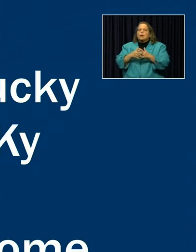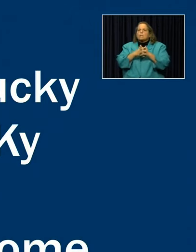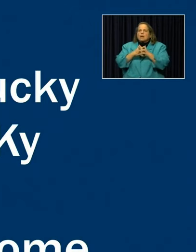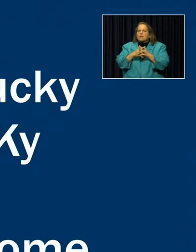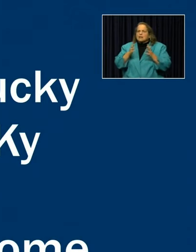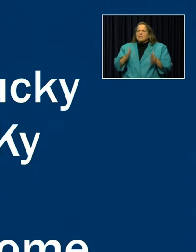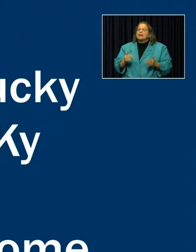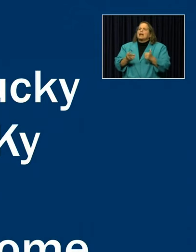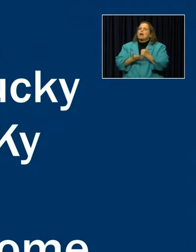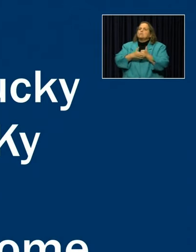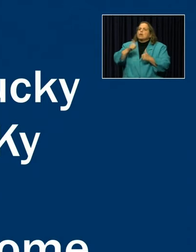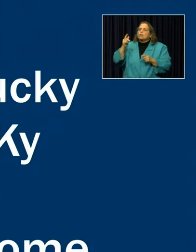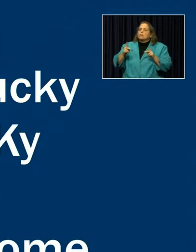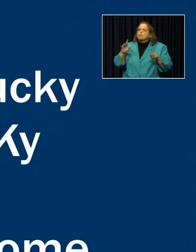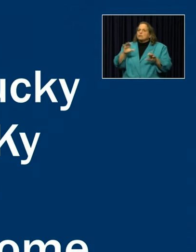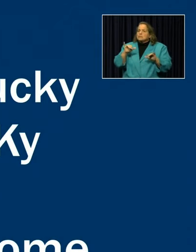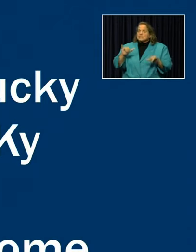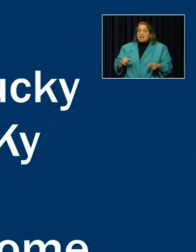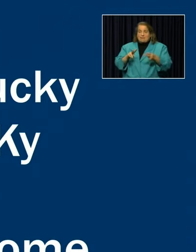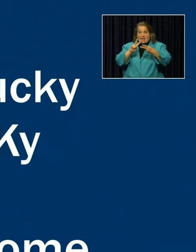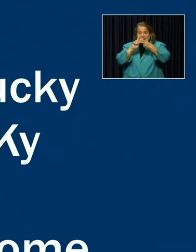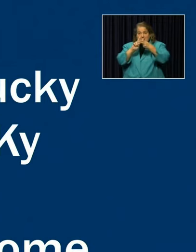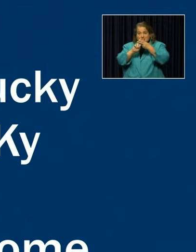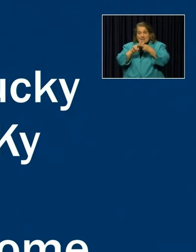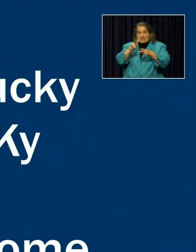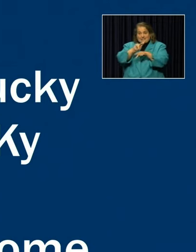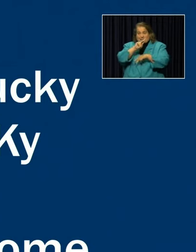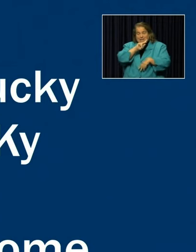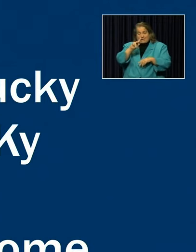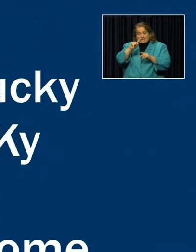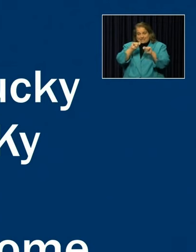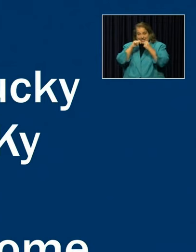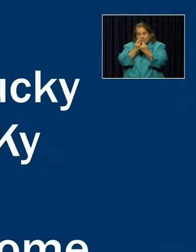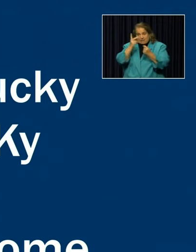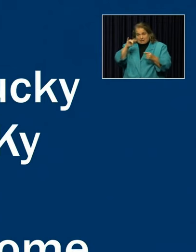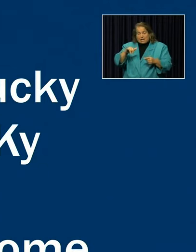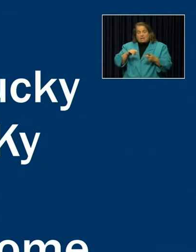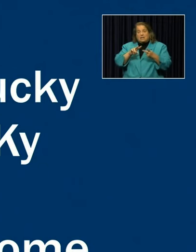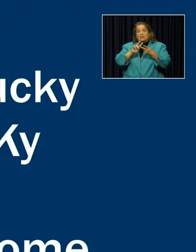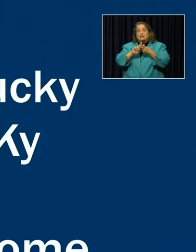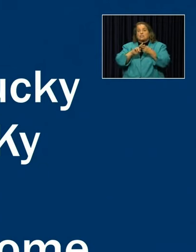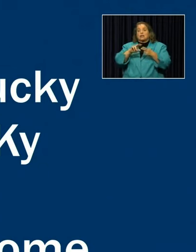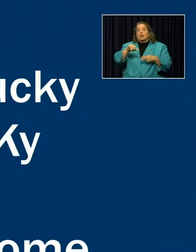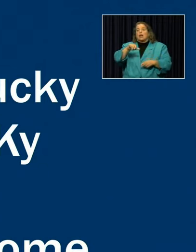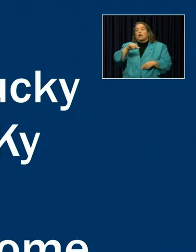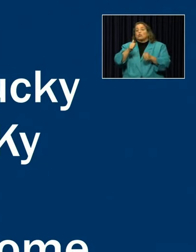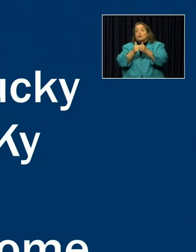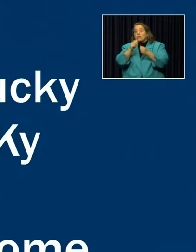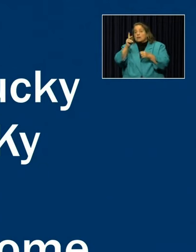TO DIDN'T 1, AND SO DO I. THIS IS -- TO GET TO 101 AND SO